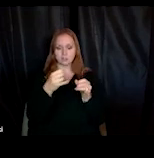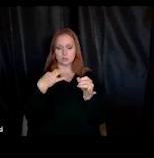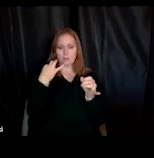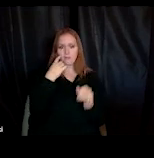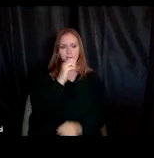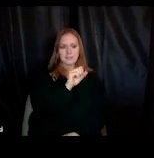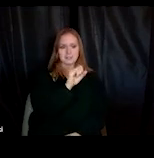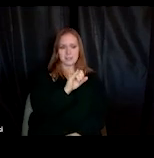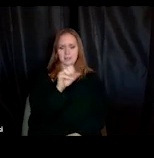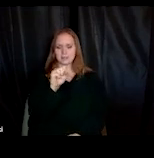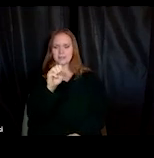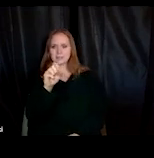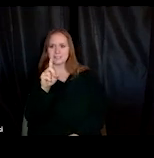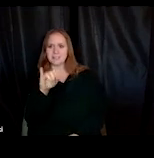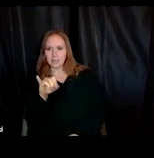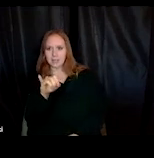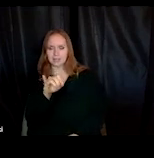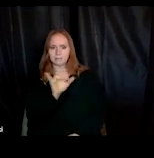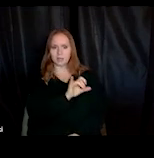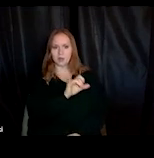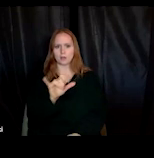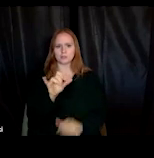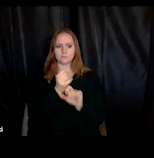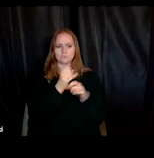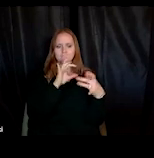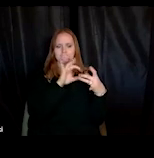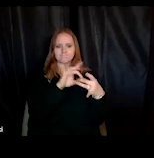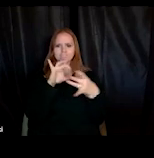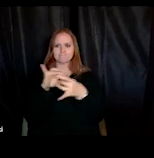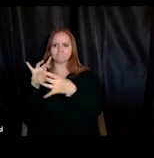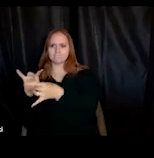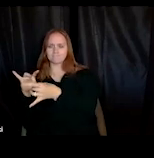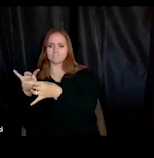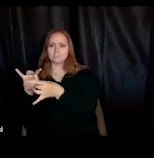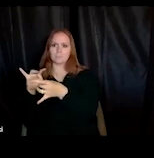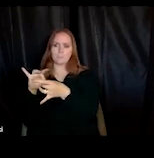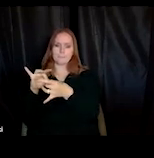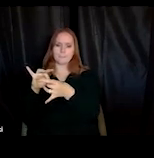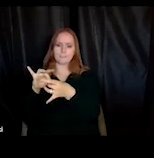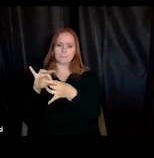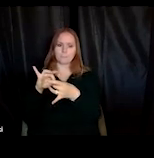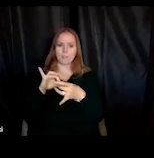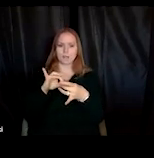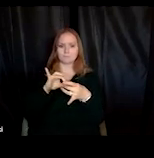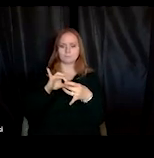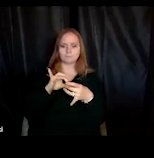And, of course, we are also making connections beyond just the submitting the claim. We are also helping